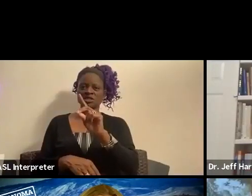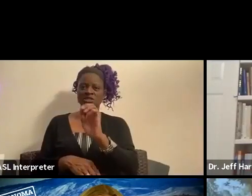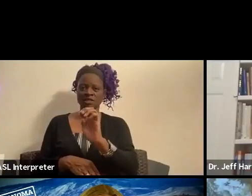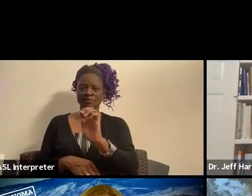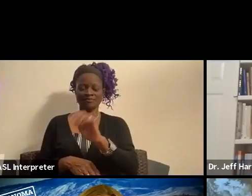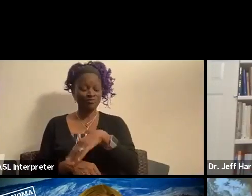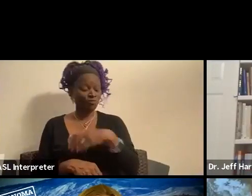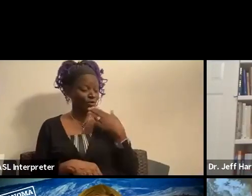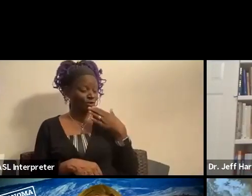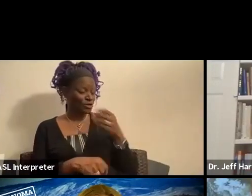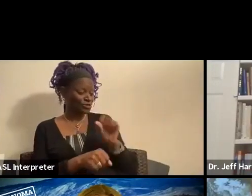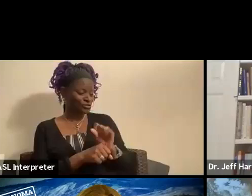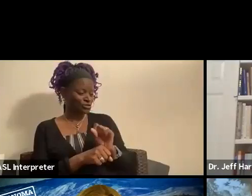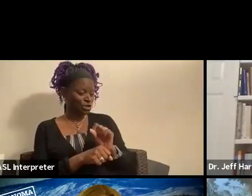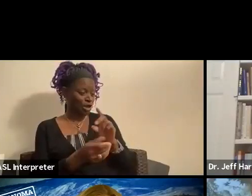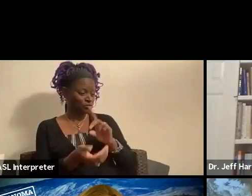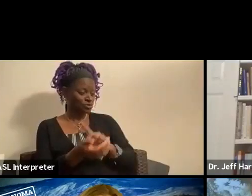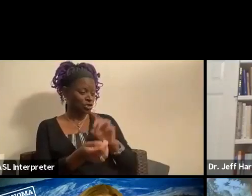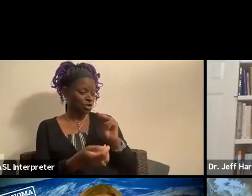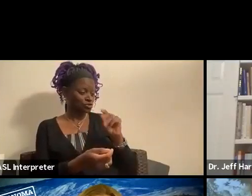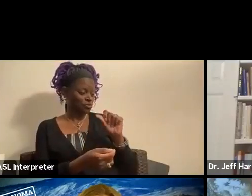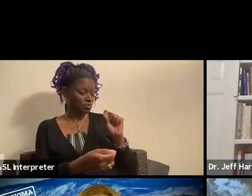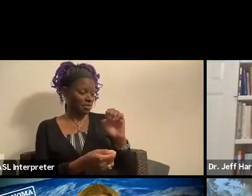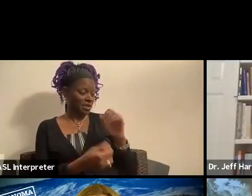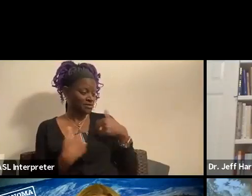doctora Mase, I don't know that I have much to add, except that, yes, indeed,